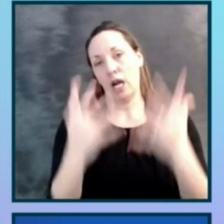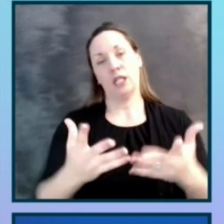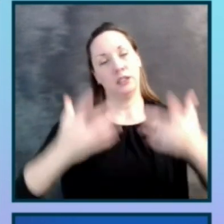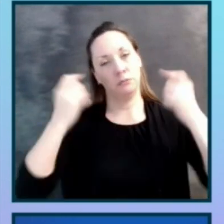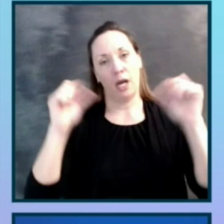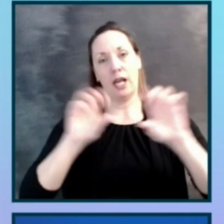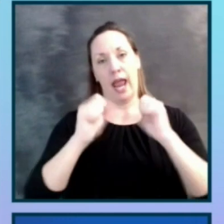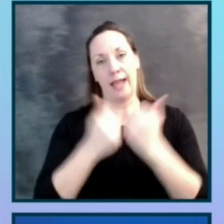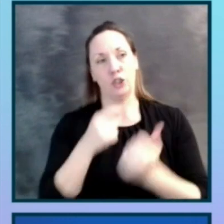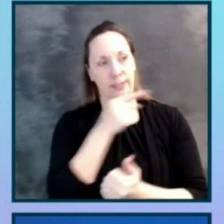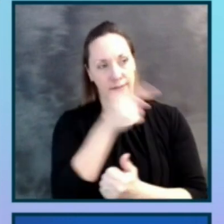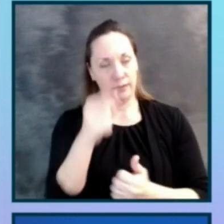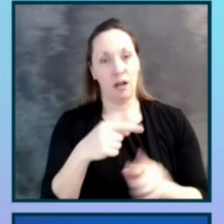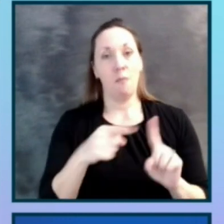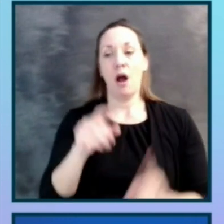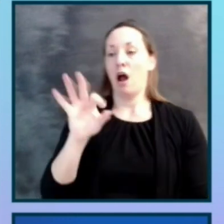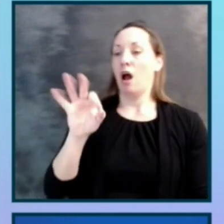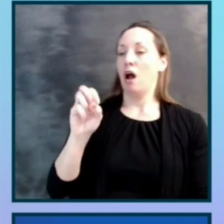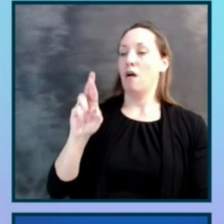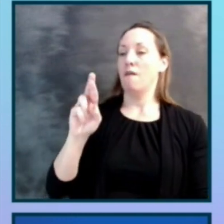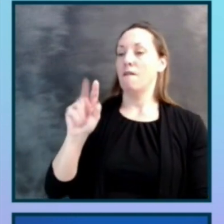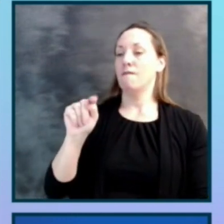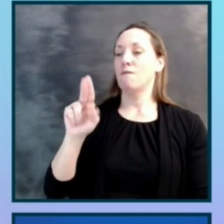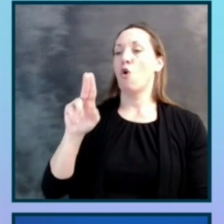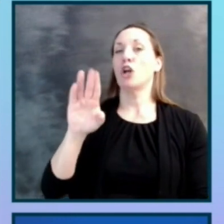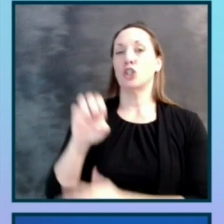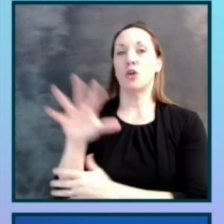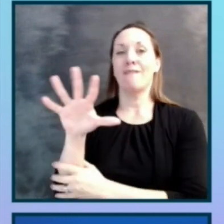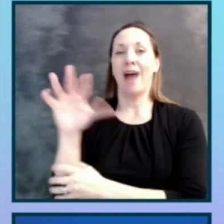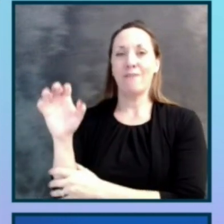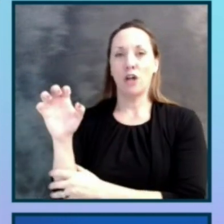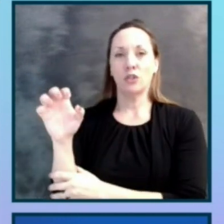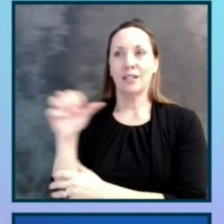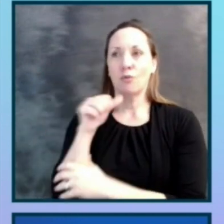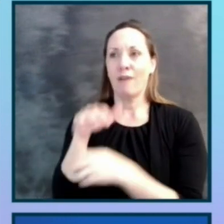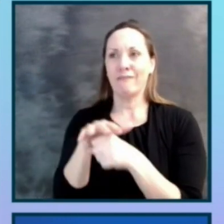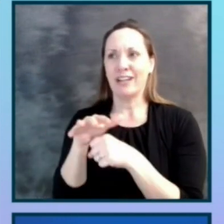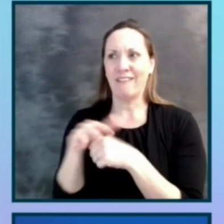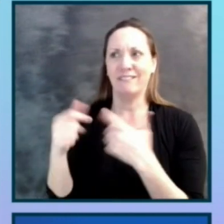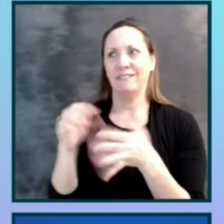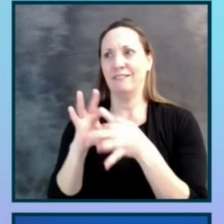the Fortune 500 is underserved by their agencies when it comes to accessibility.